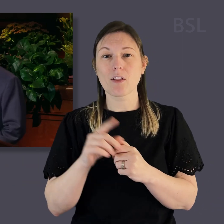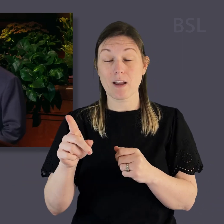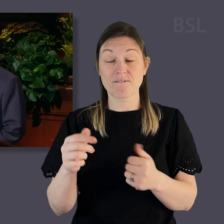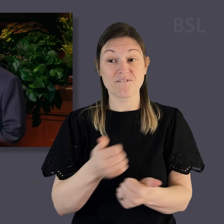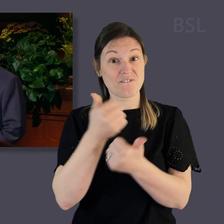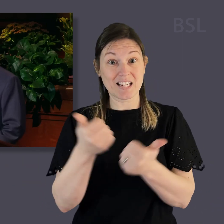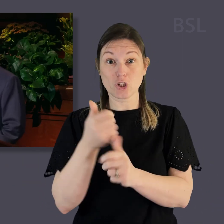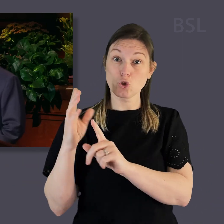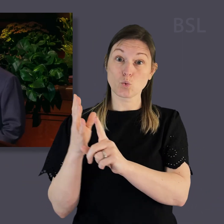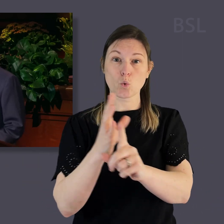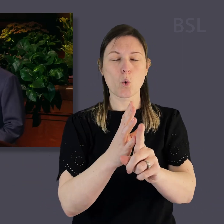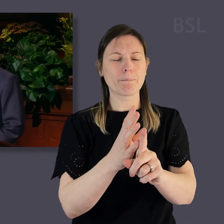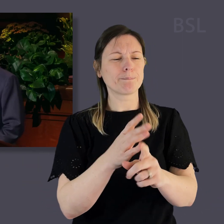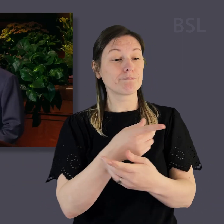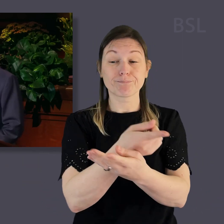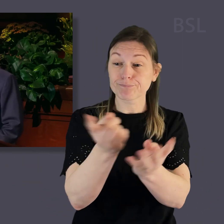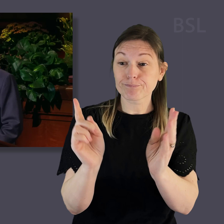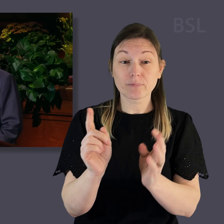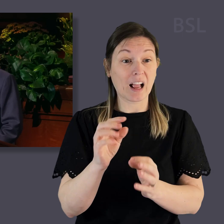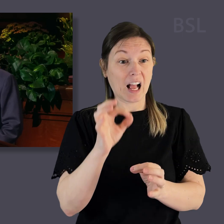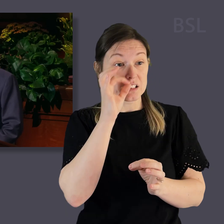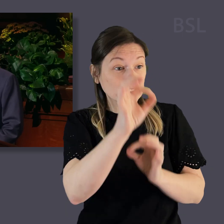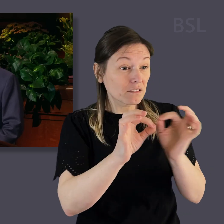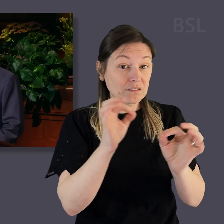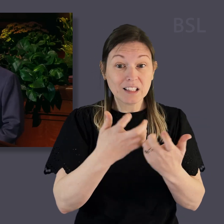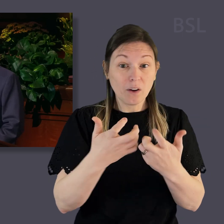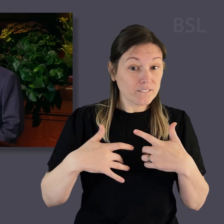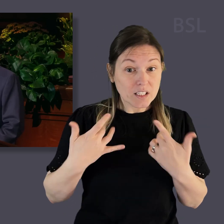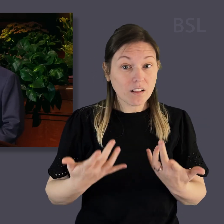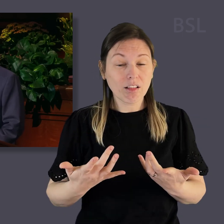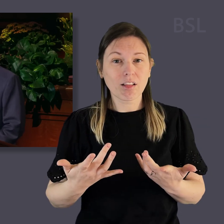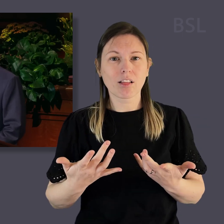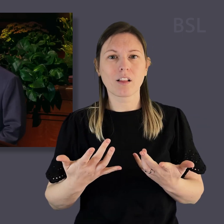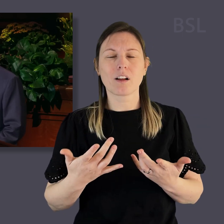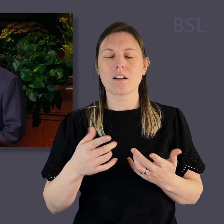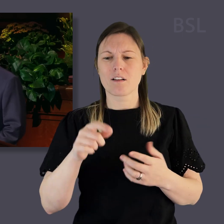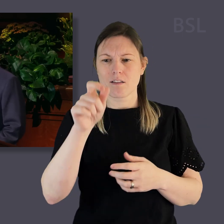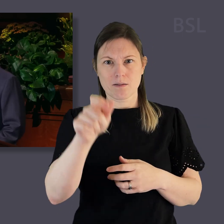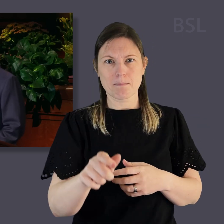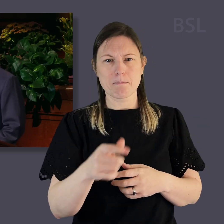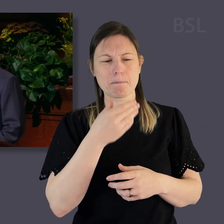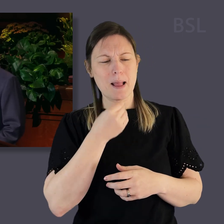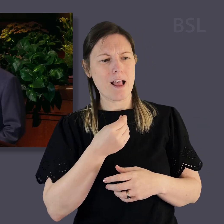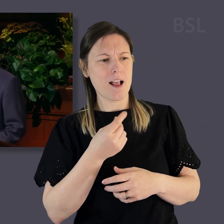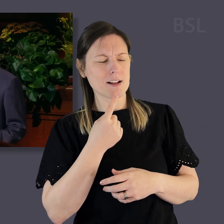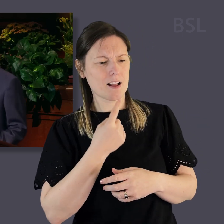At the conclusion of the tour I invited our friend to share His feelings. In reference to the uniting of families both past,